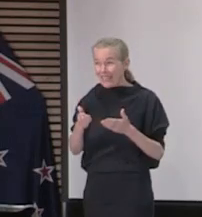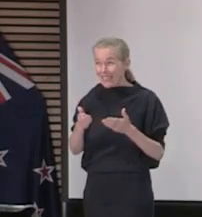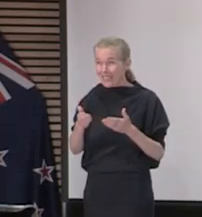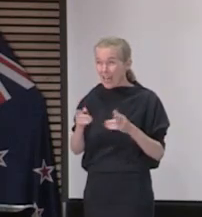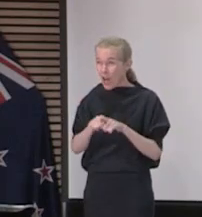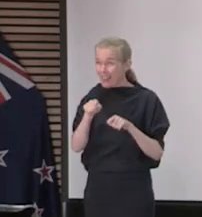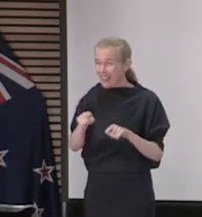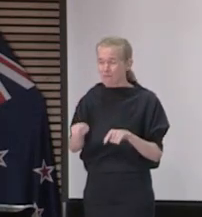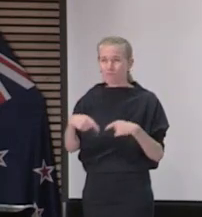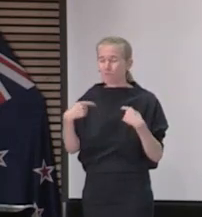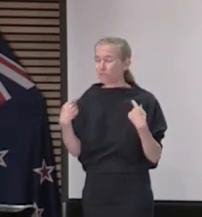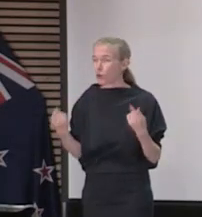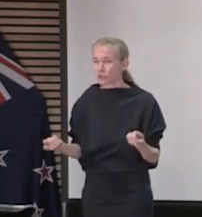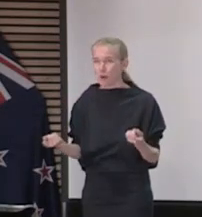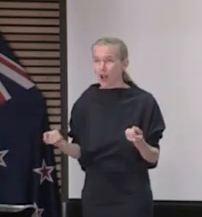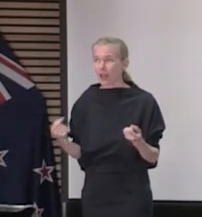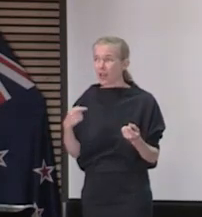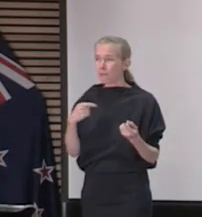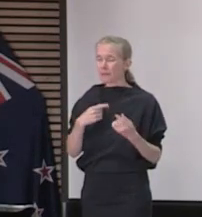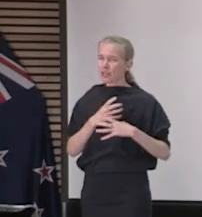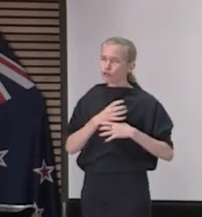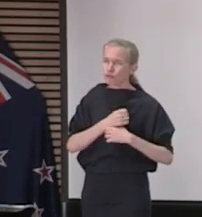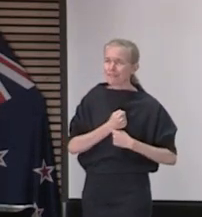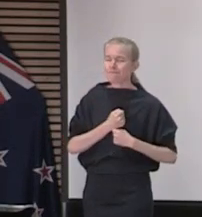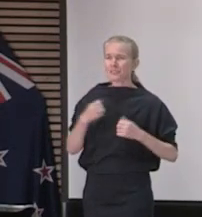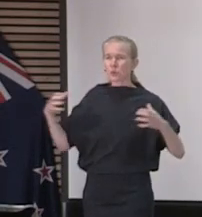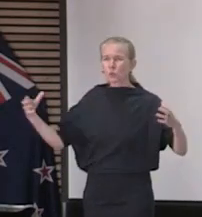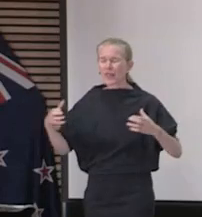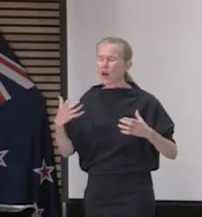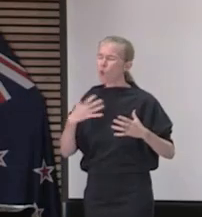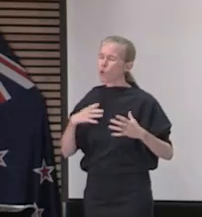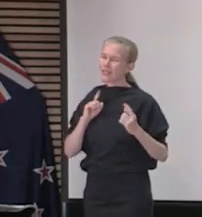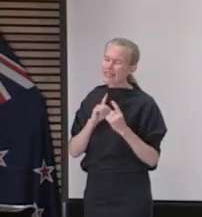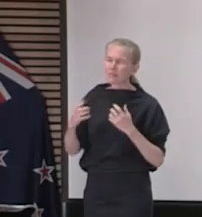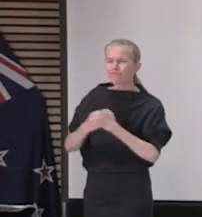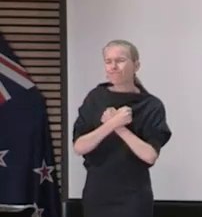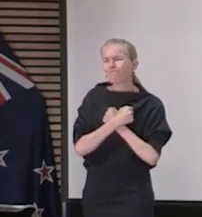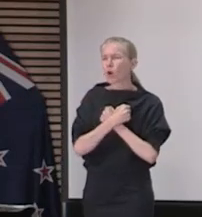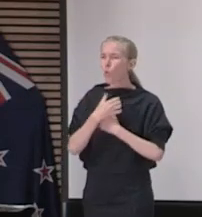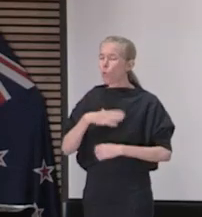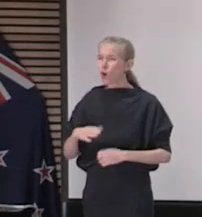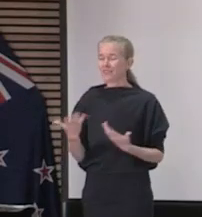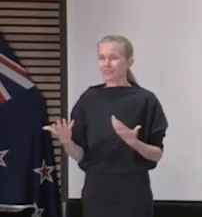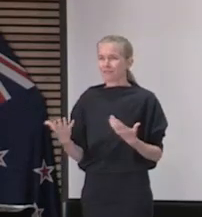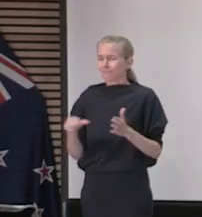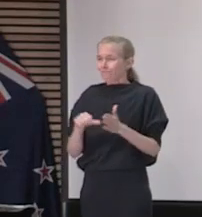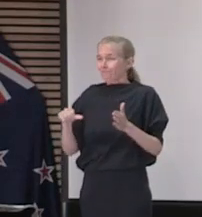So that placesa huge burden for anyoneholding a tangi for anyoneholding a funeral.